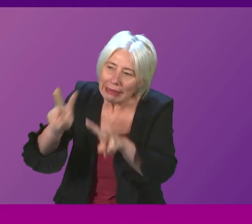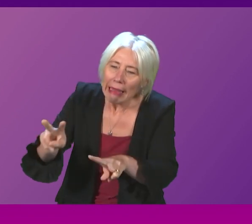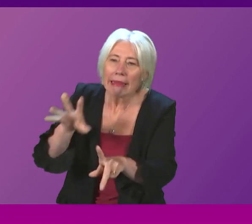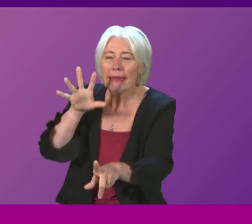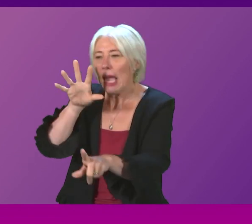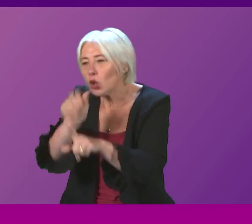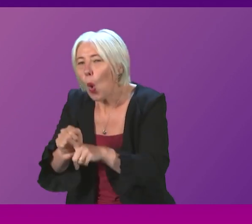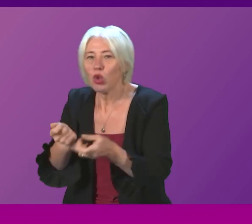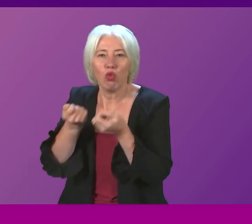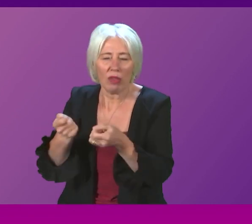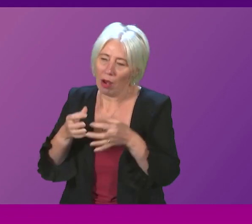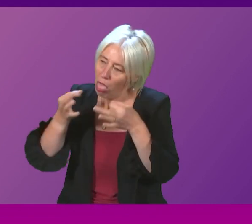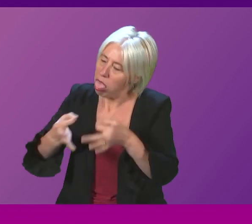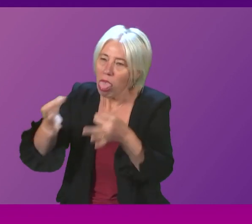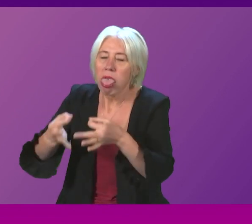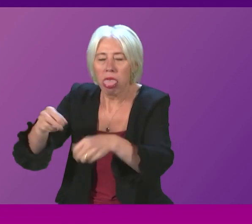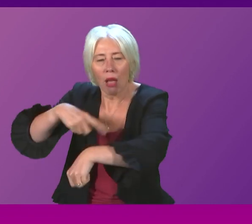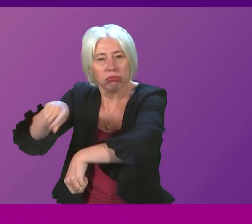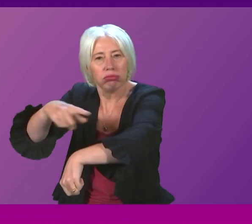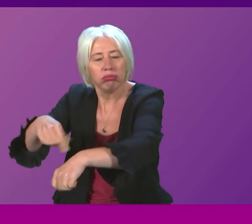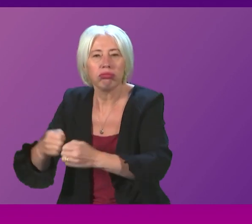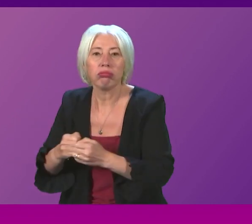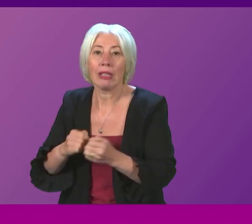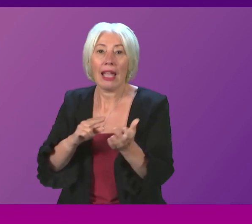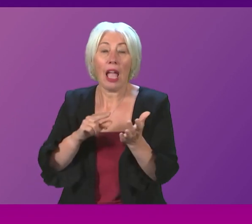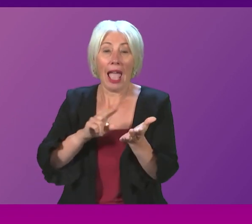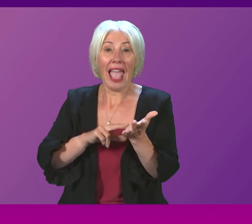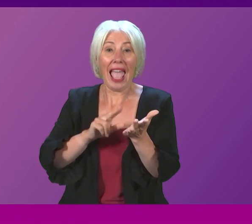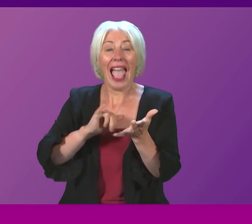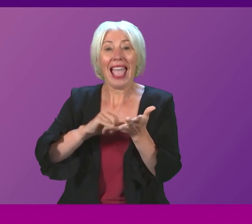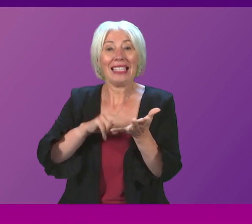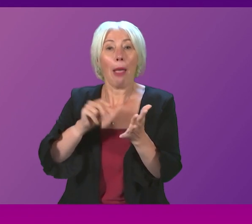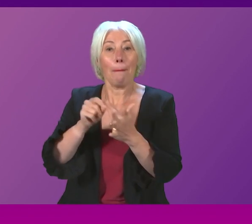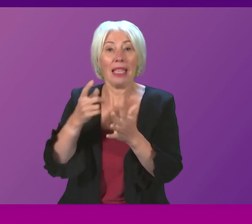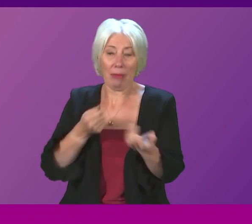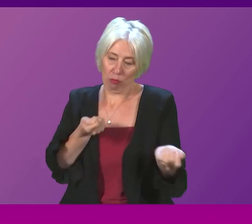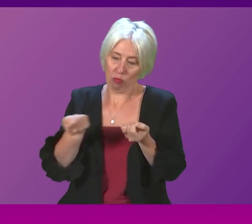The SNP has been in charge of our NHS for 15 years and there is a crisis in every part